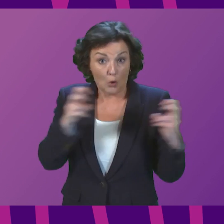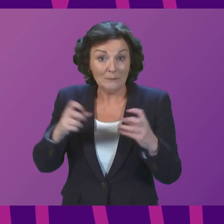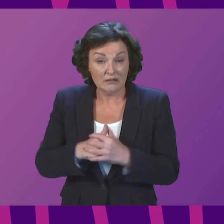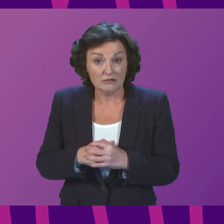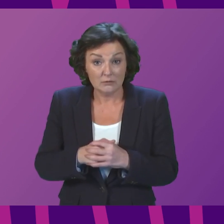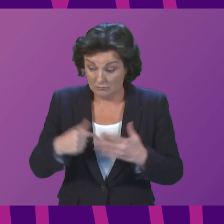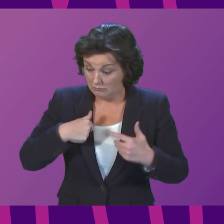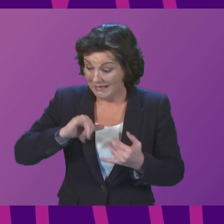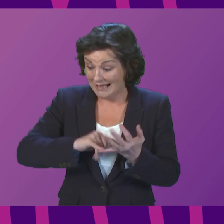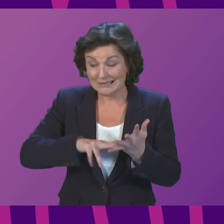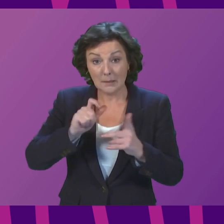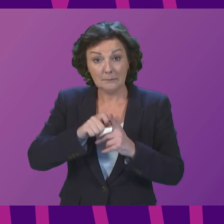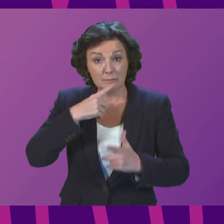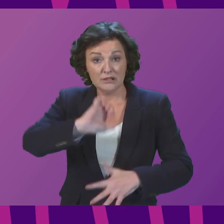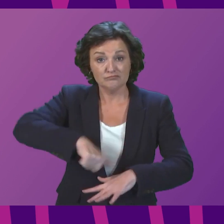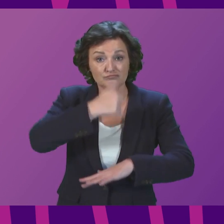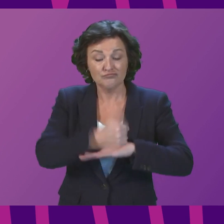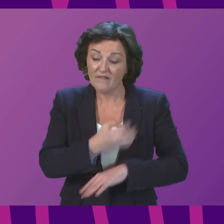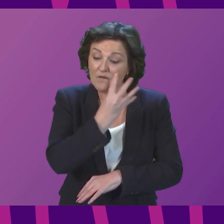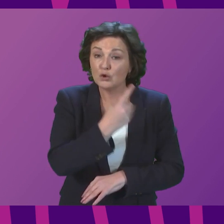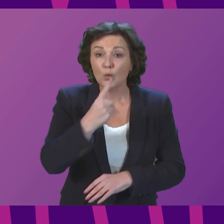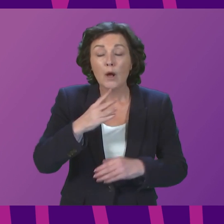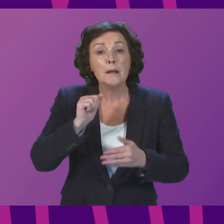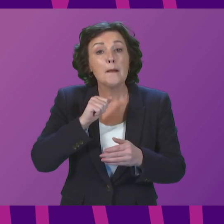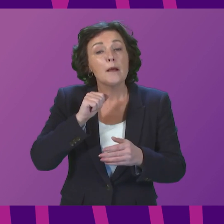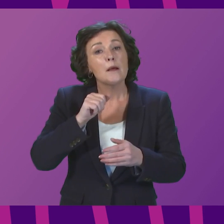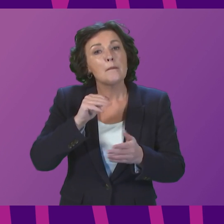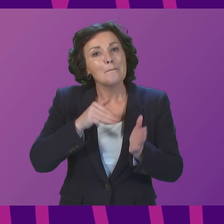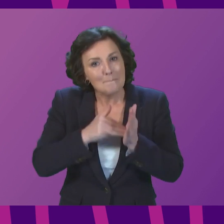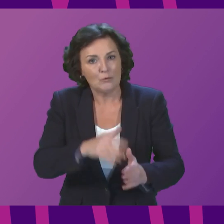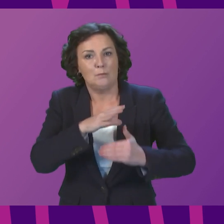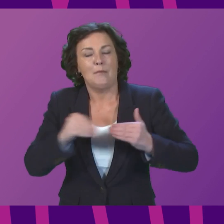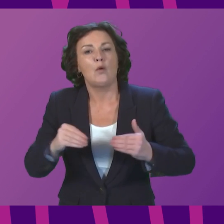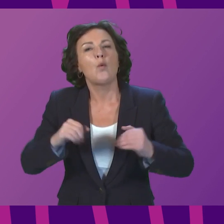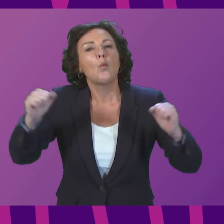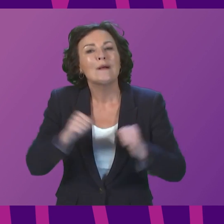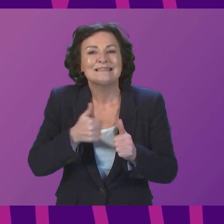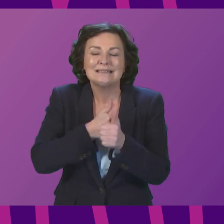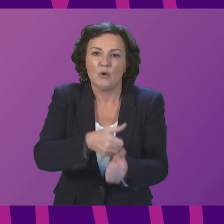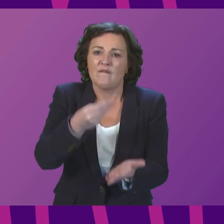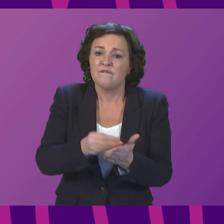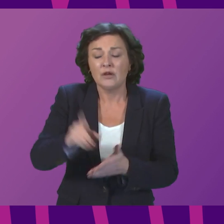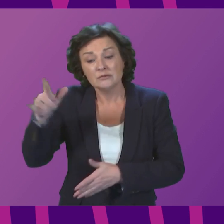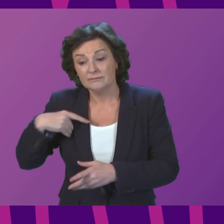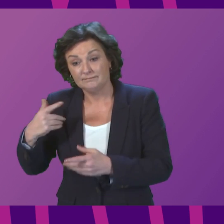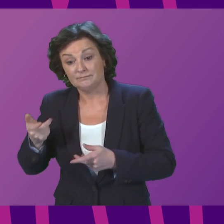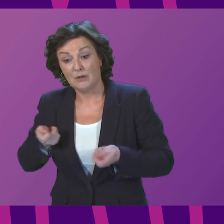have established the £41 million winter support fund, which is helping people to heat their homes— Briefly, First Minister.